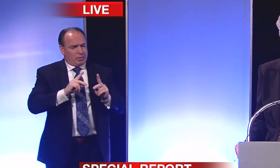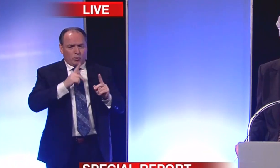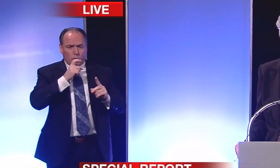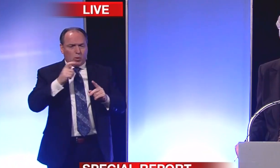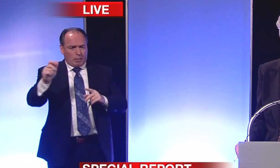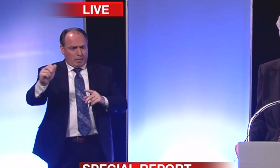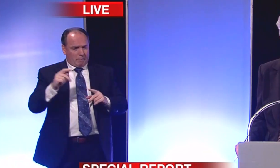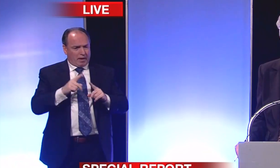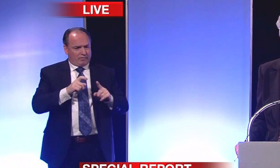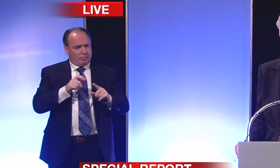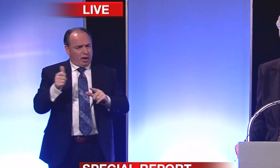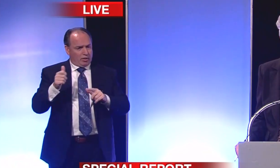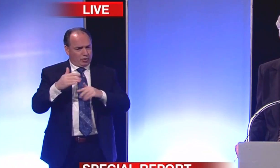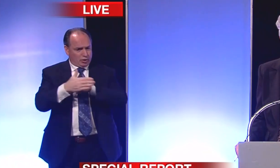WE NEED TO DO.